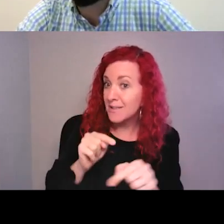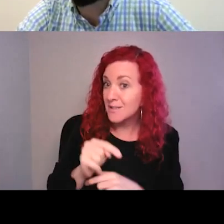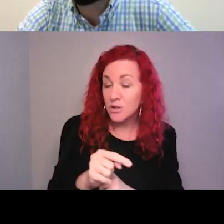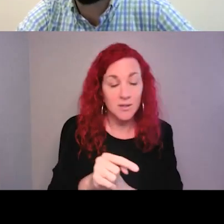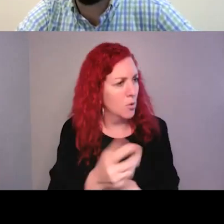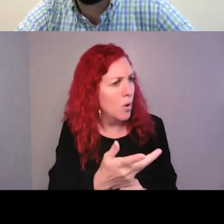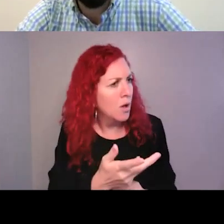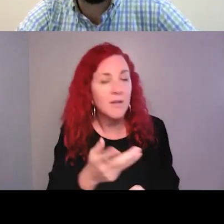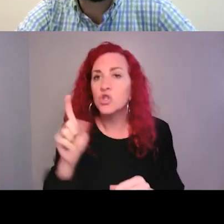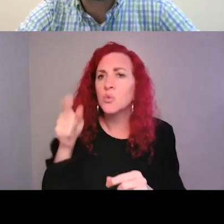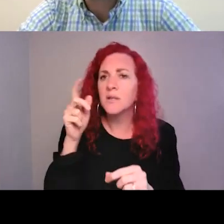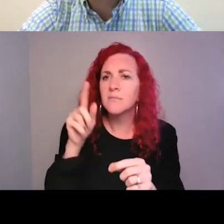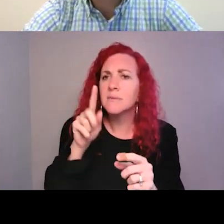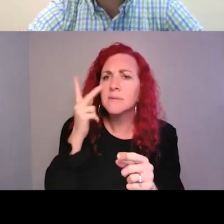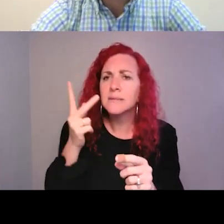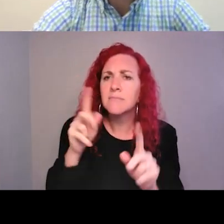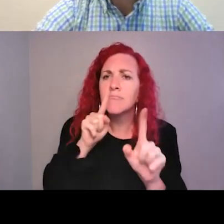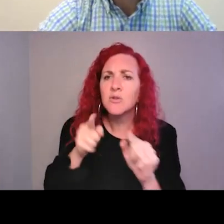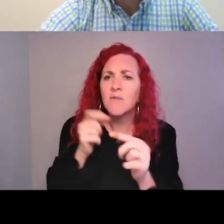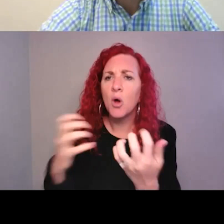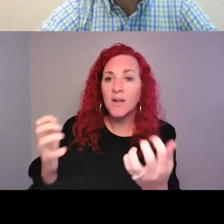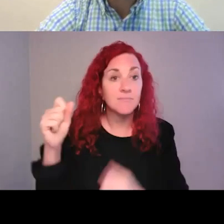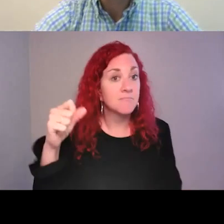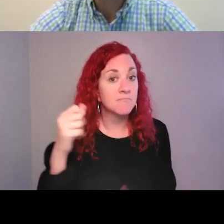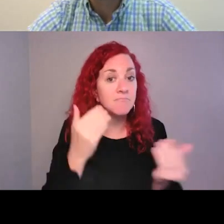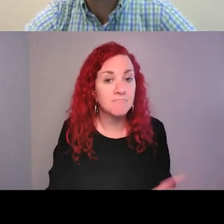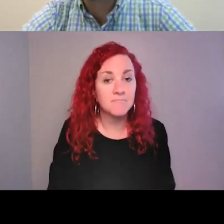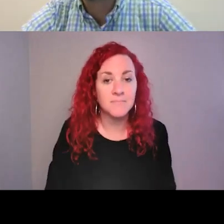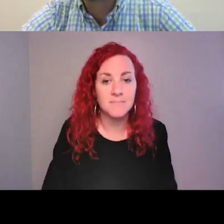: SHOULD WE SEE WHAT THE AUDIENCE HAD TO SAY? : LET'S SEE WHAT THE AUDIENCE SAYS. YOU ARE LEANING TOWARDS B OR D.